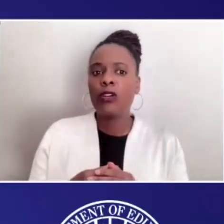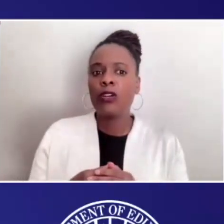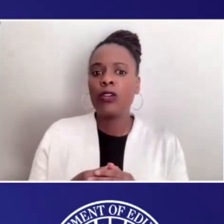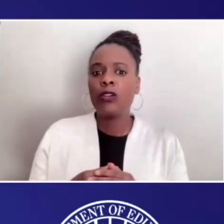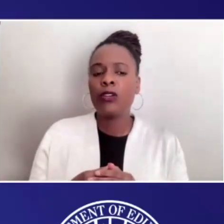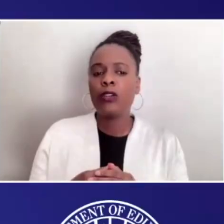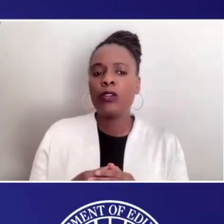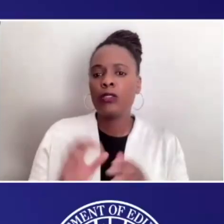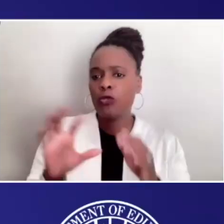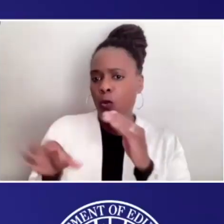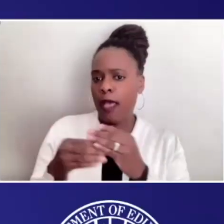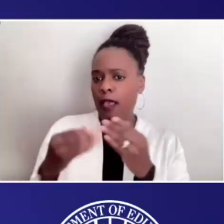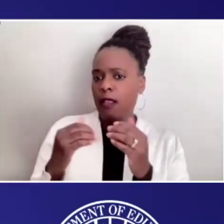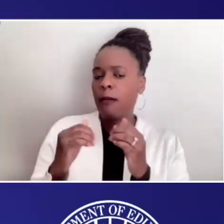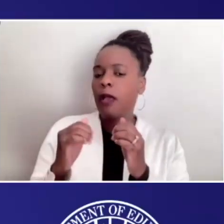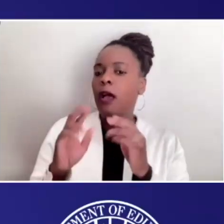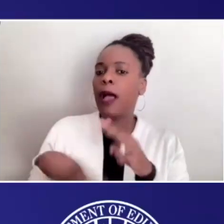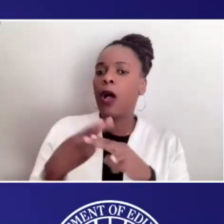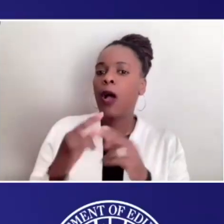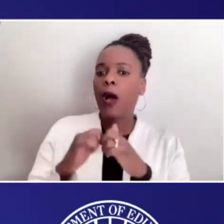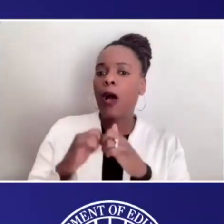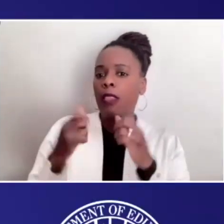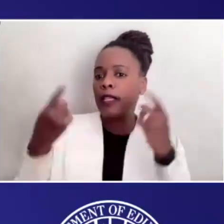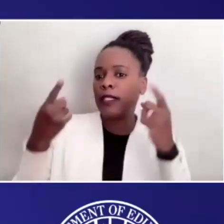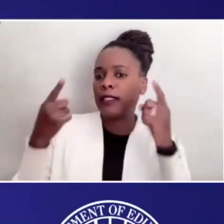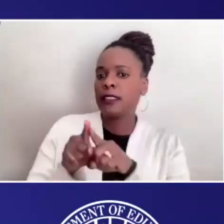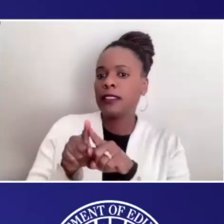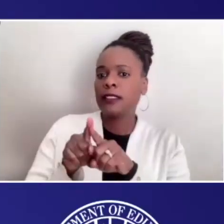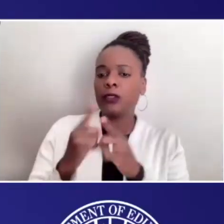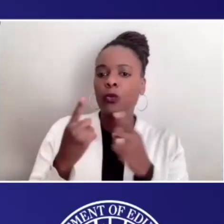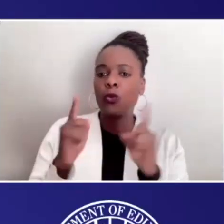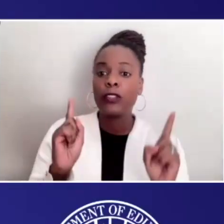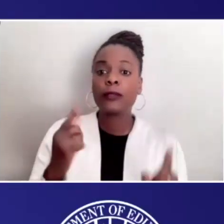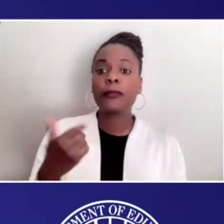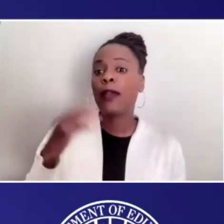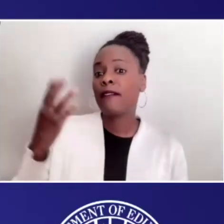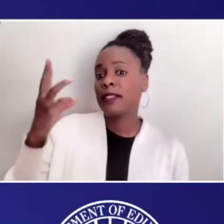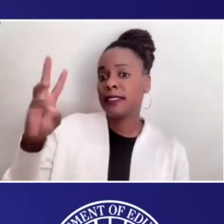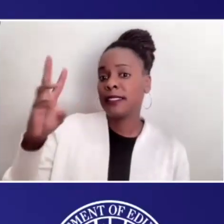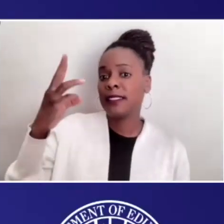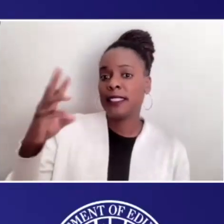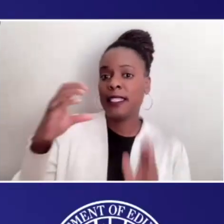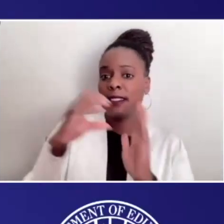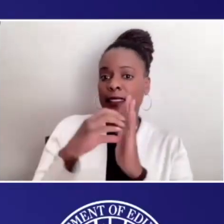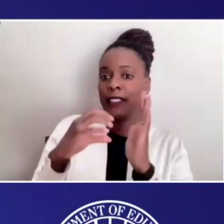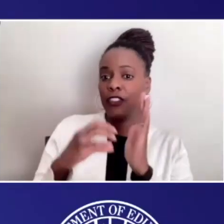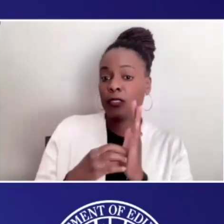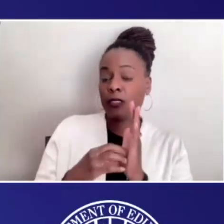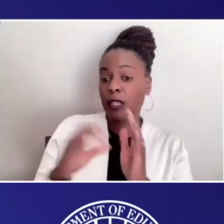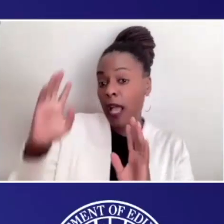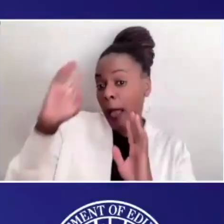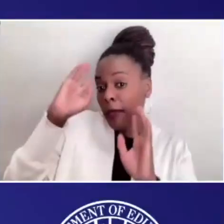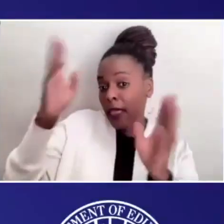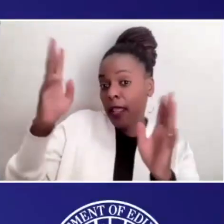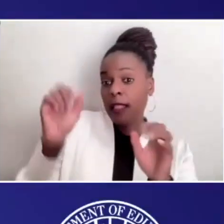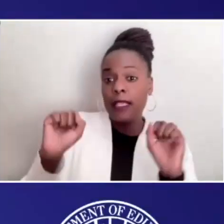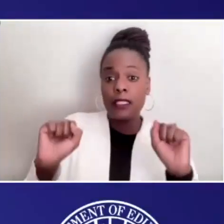will work because we have 16 distinct, you said we have 16 distinct sections. Is it hypothetically possible for a person